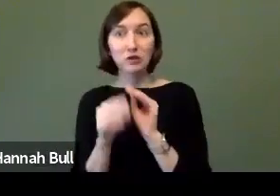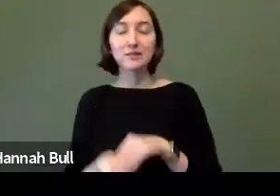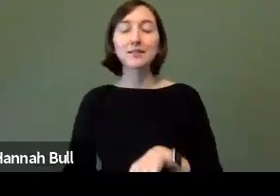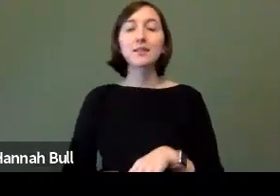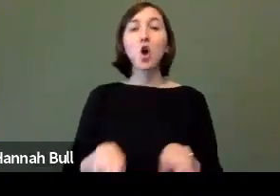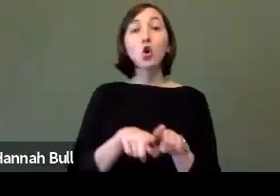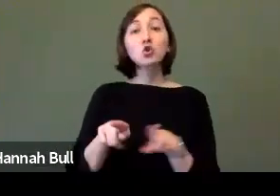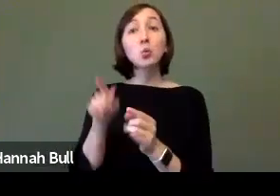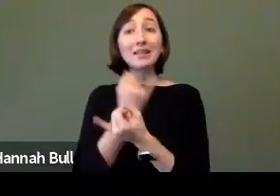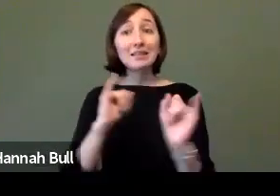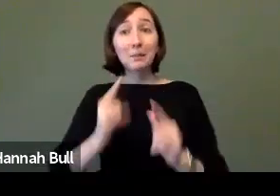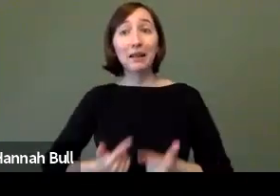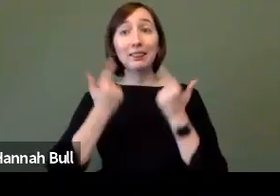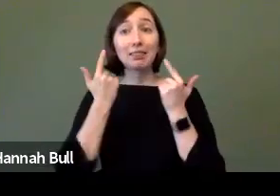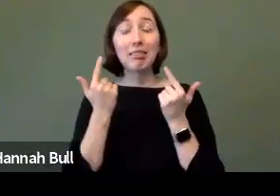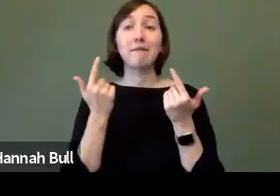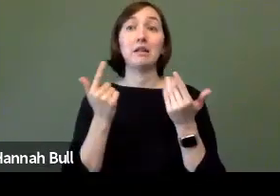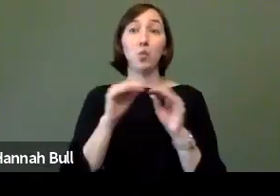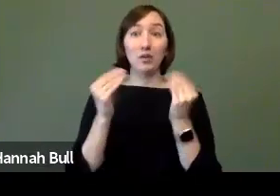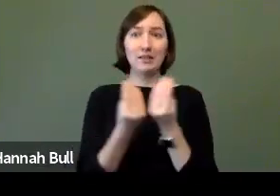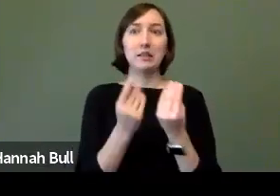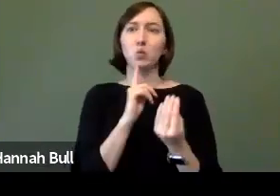have come together to have inclusive spaces.